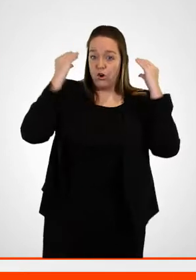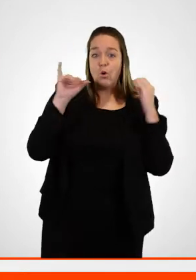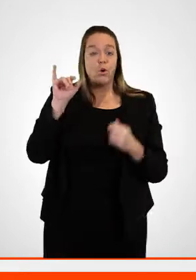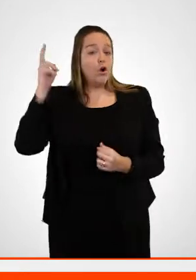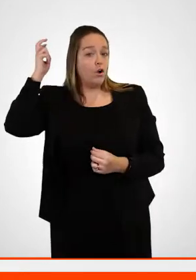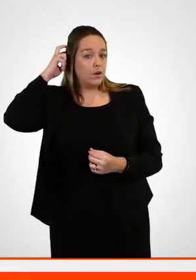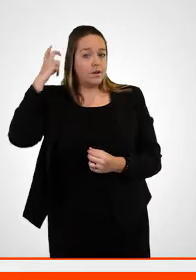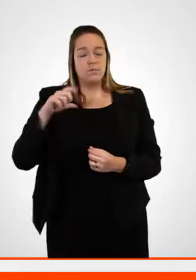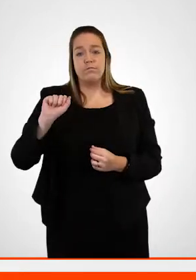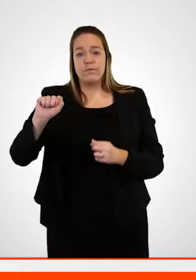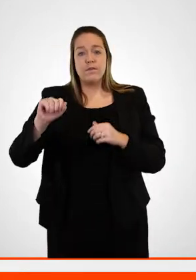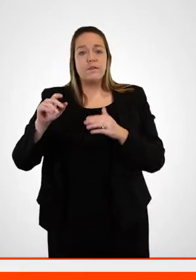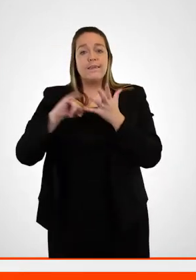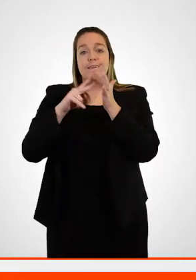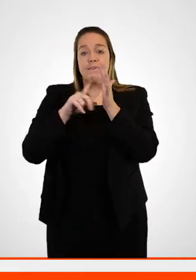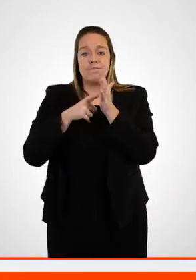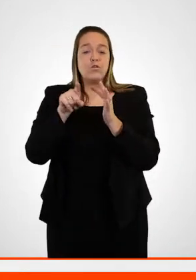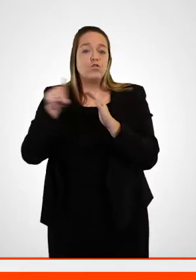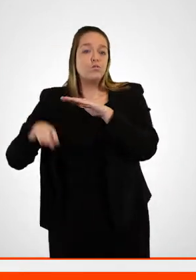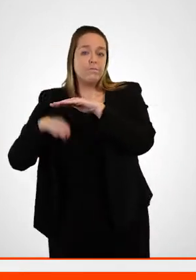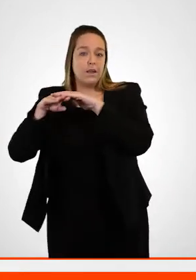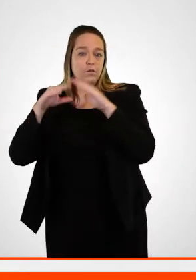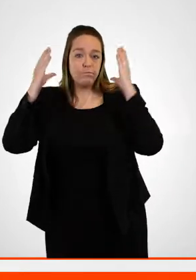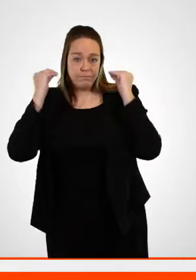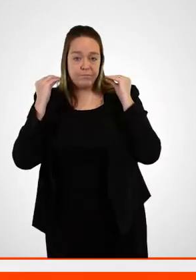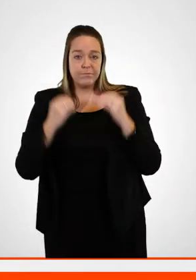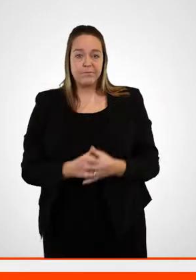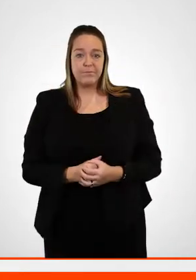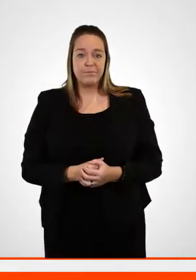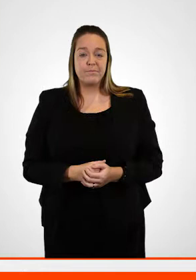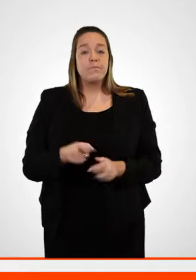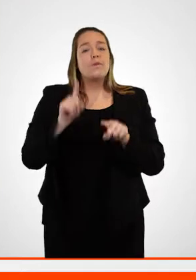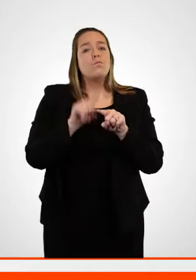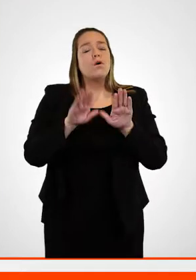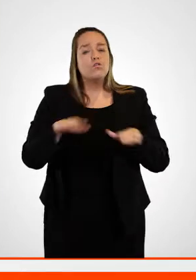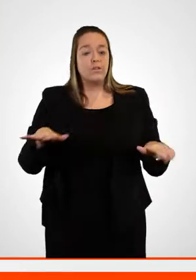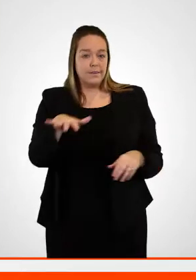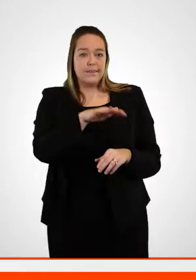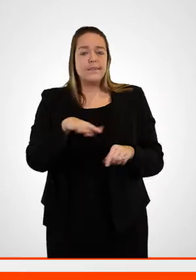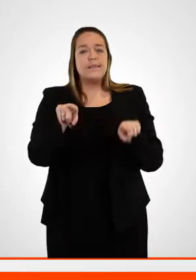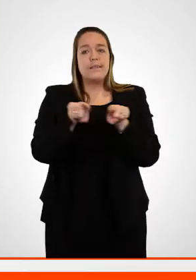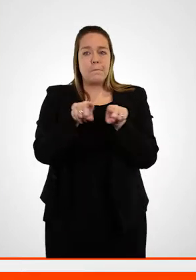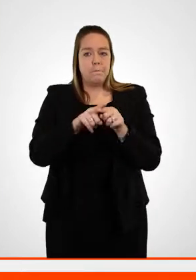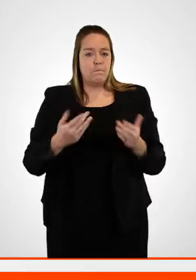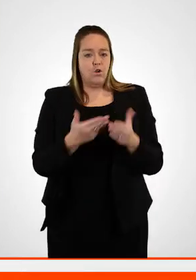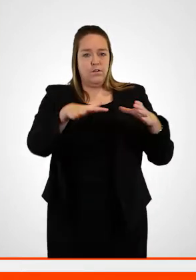or cochlear implants because of a severe to profound hearing loss. And these were groups of kids who came from the same birth cohort.